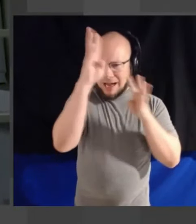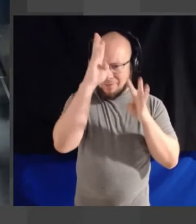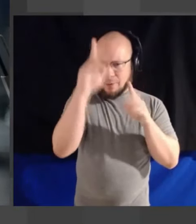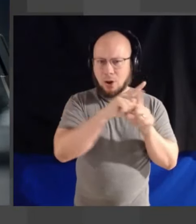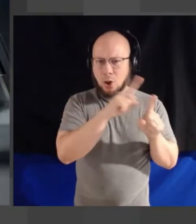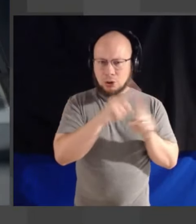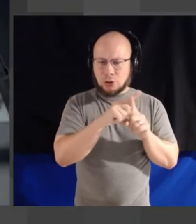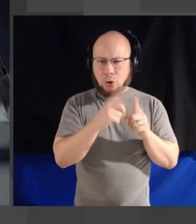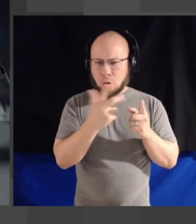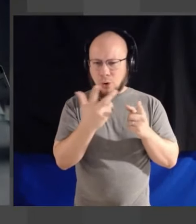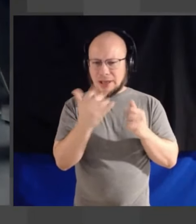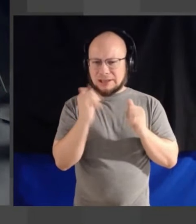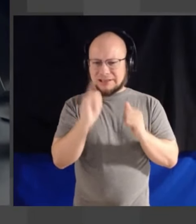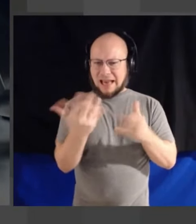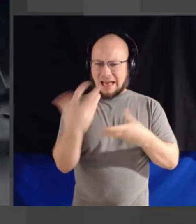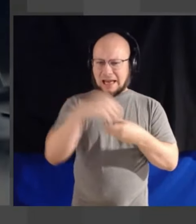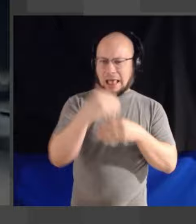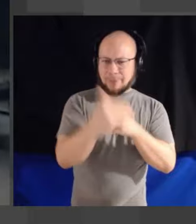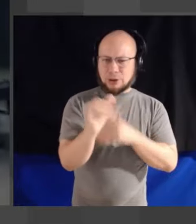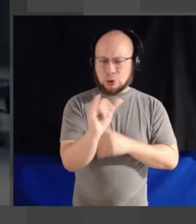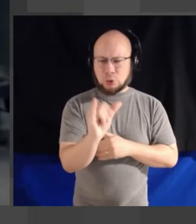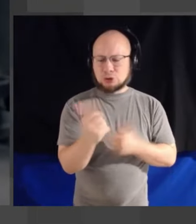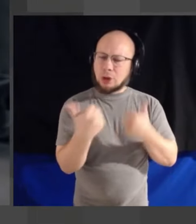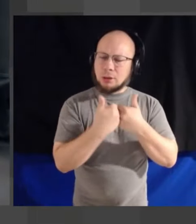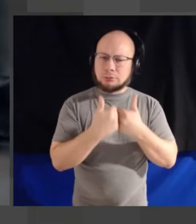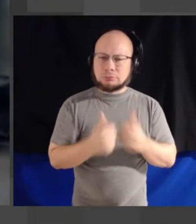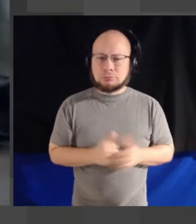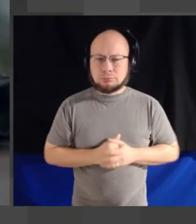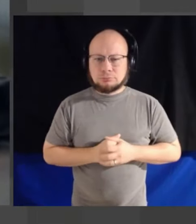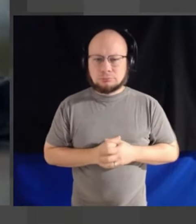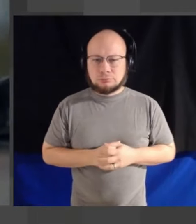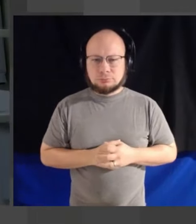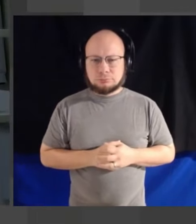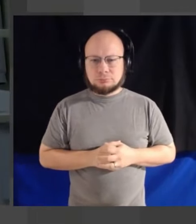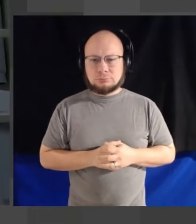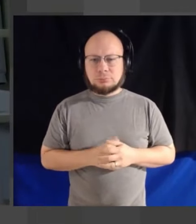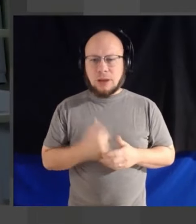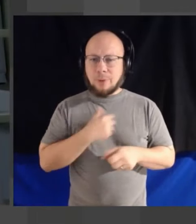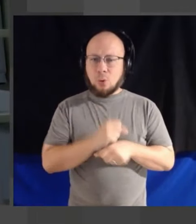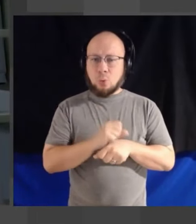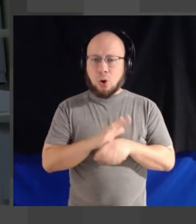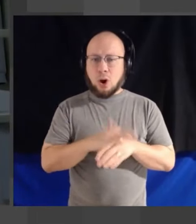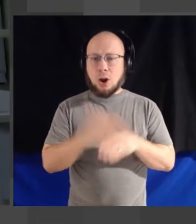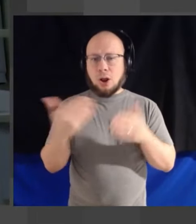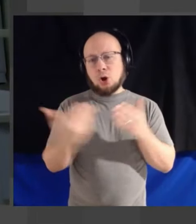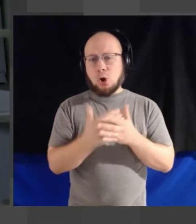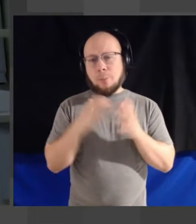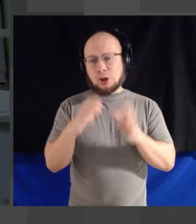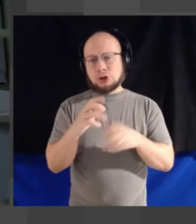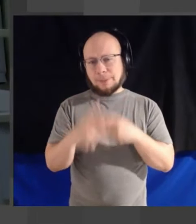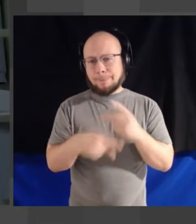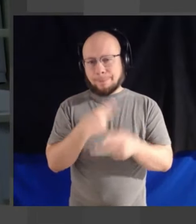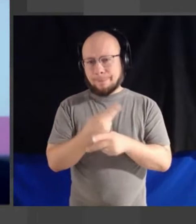HAVE TO THINK INSIDE THE BOX BUT ASO OUTSIDE THE BOX. I'VE BEEN WORKING ON THIS